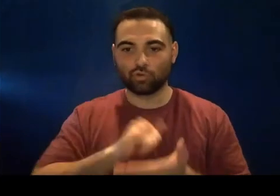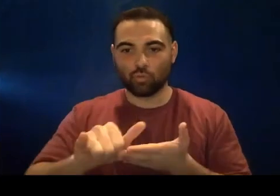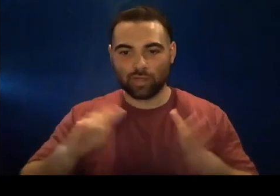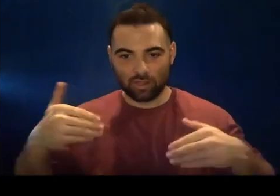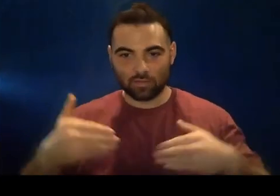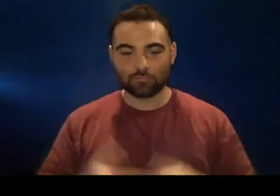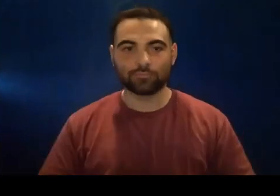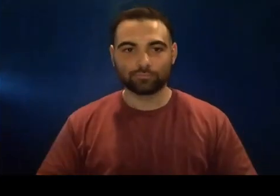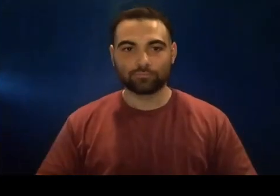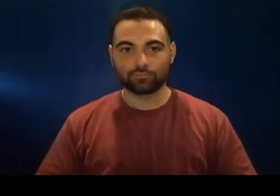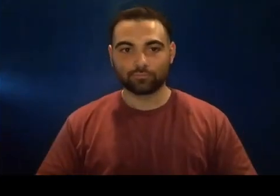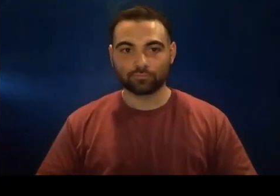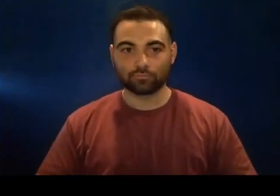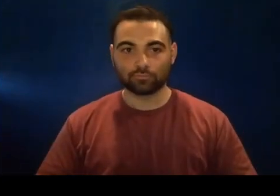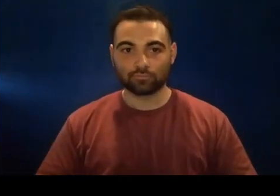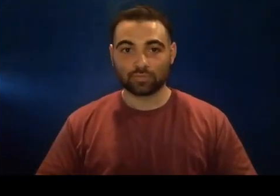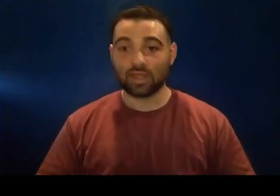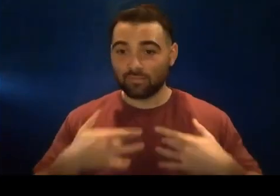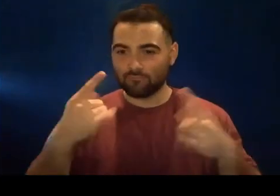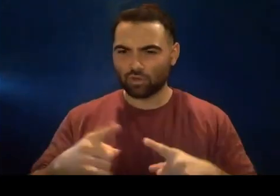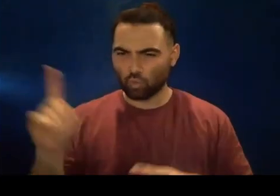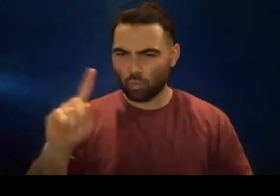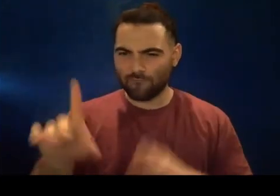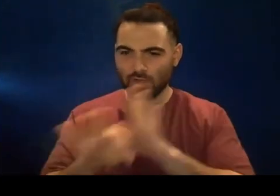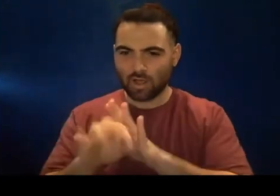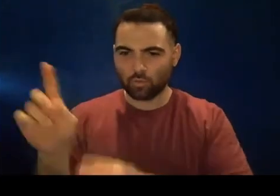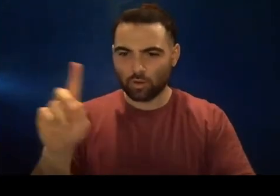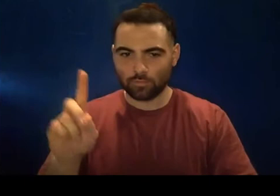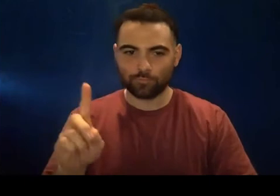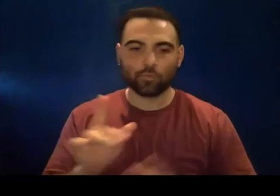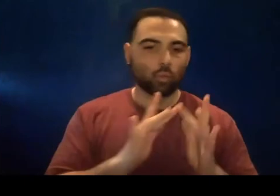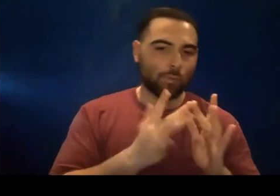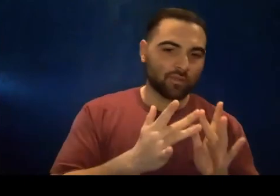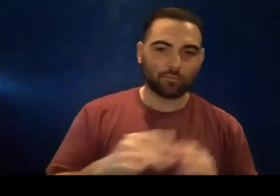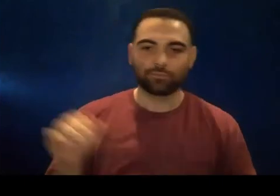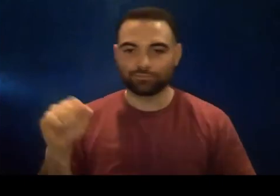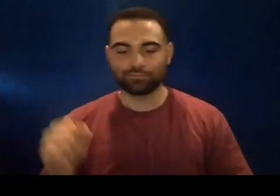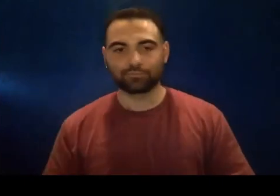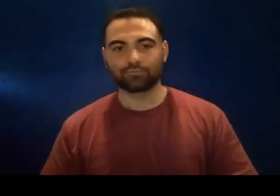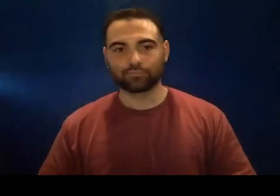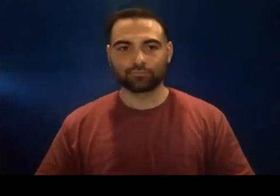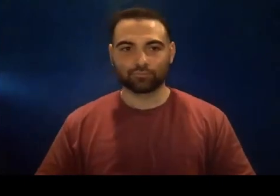Okay. And any of those events will be on your website? Yes. Great, we will list that